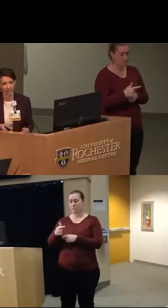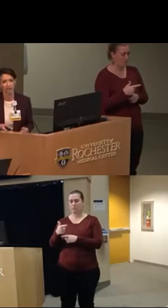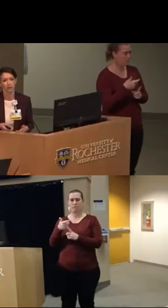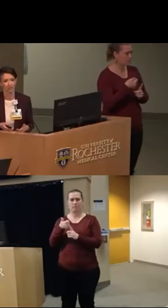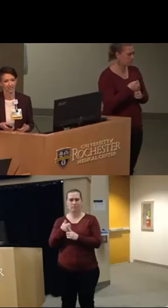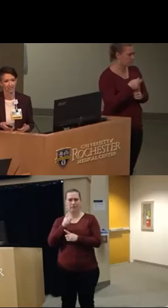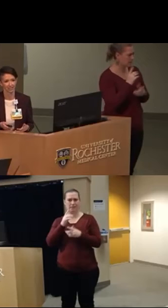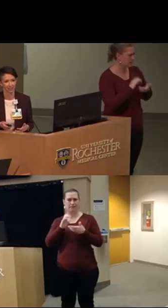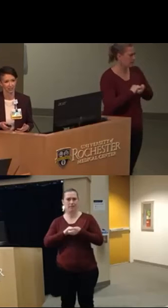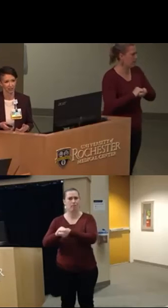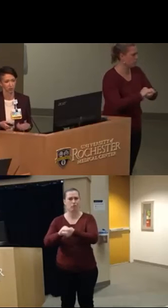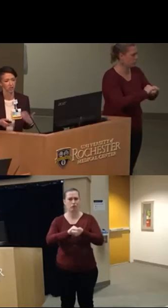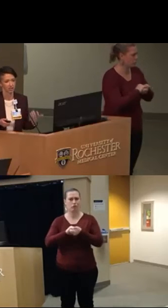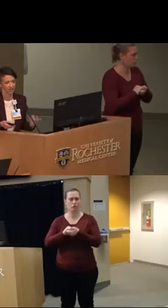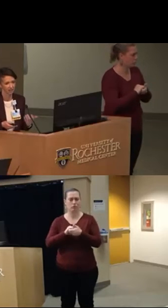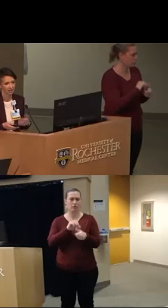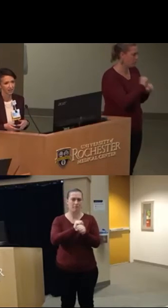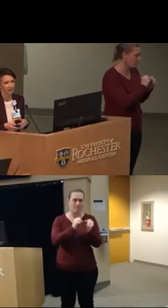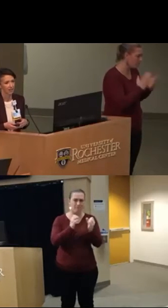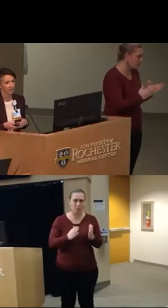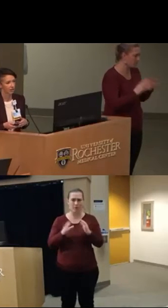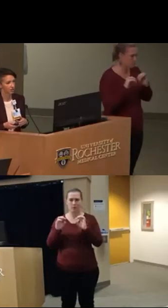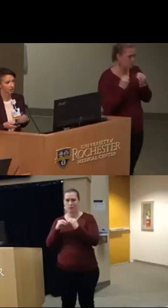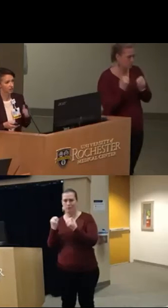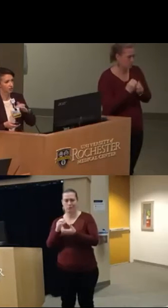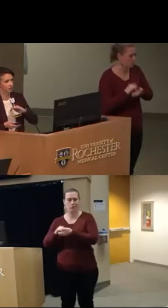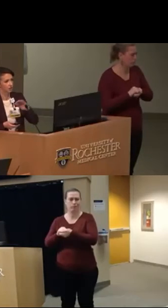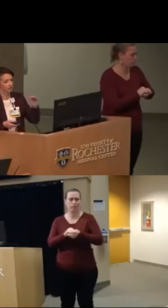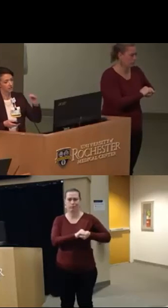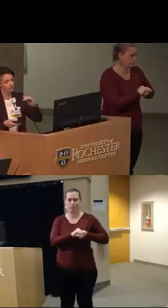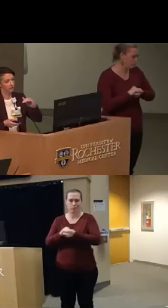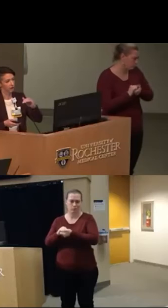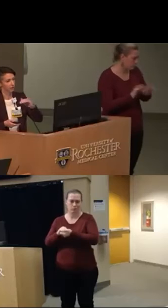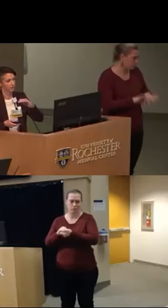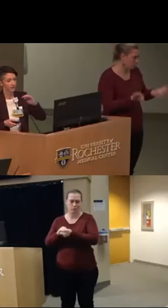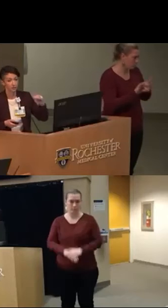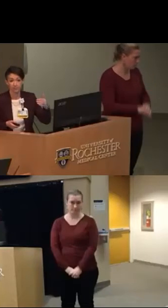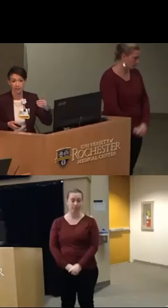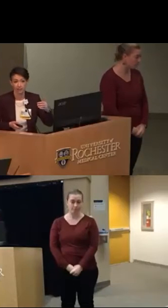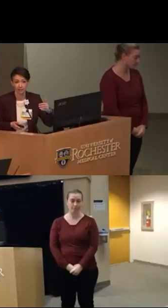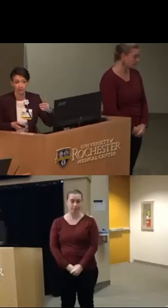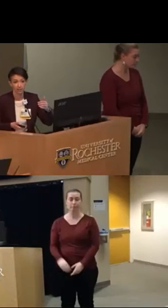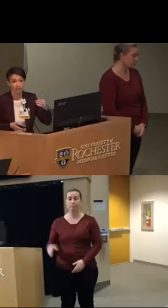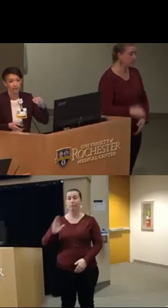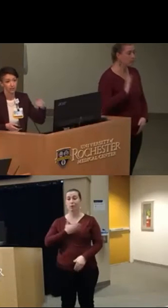and the employee so we work together and our education intervenes um at the team level and